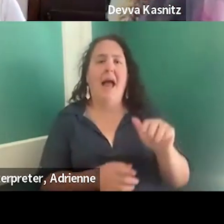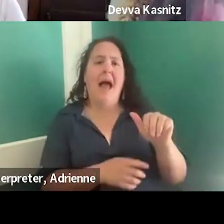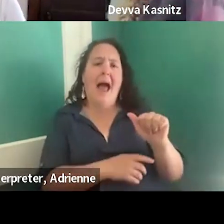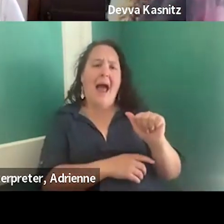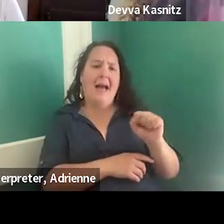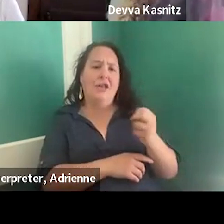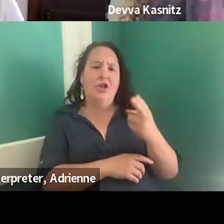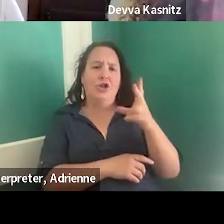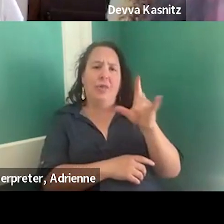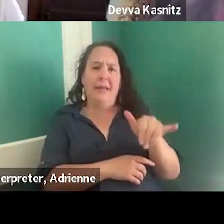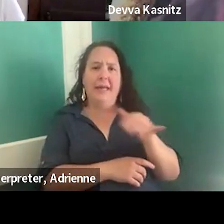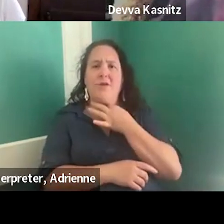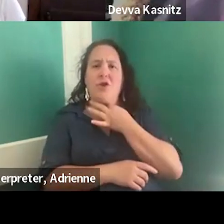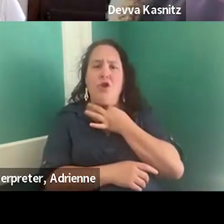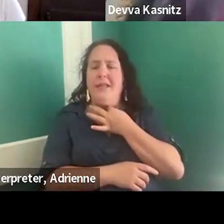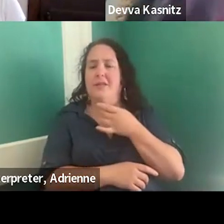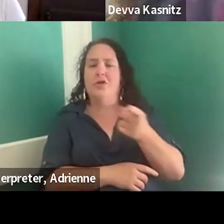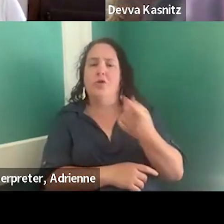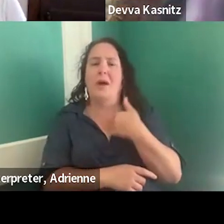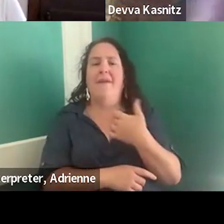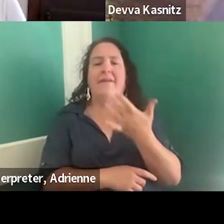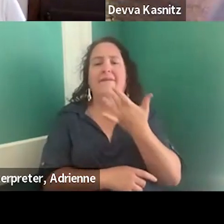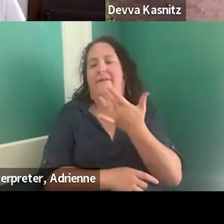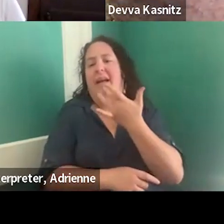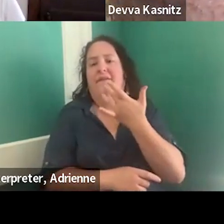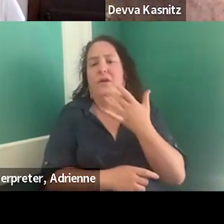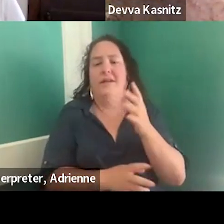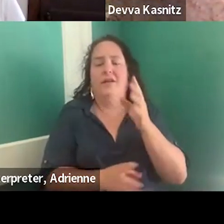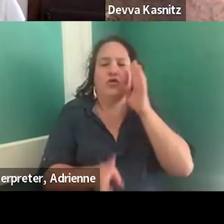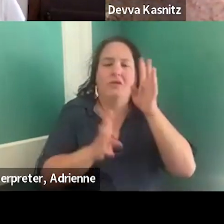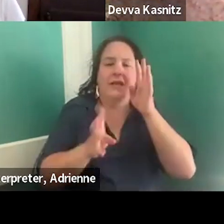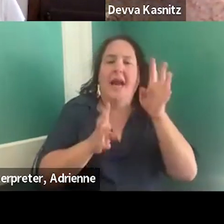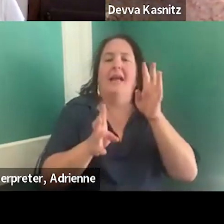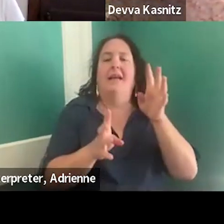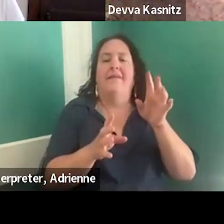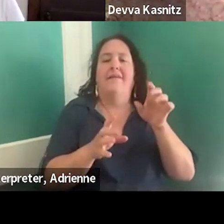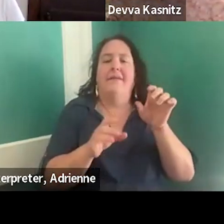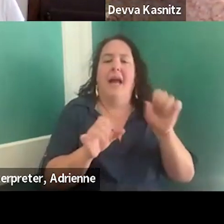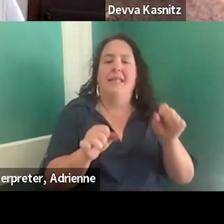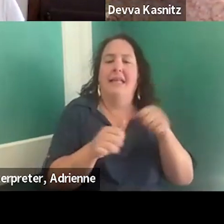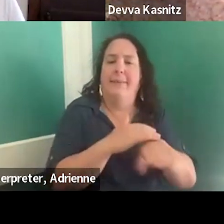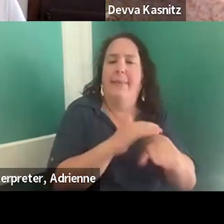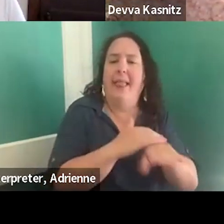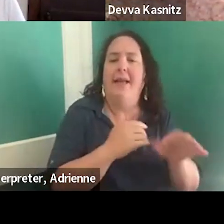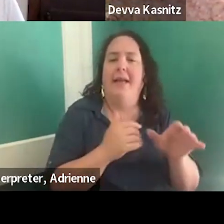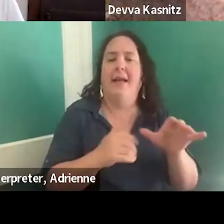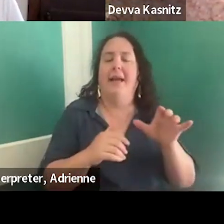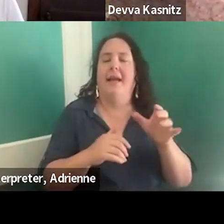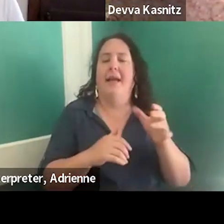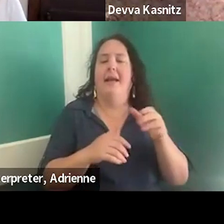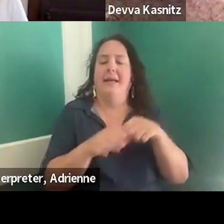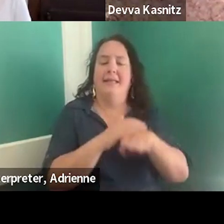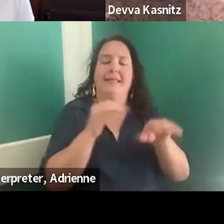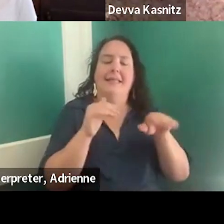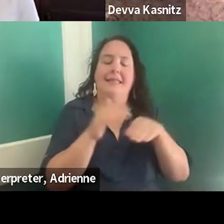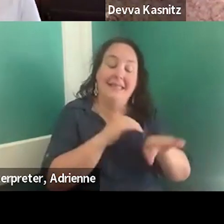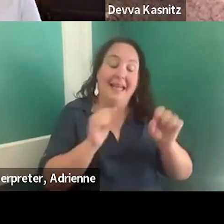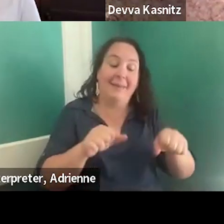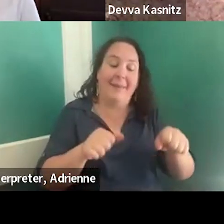Do you have a favorite creative accessibility hack? And why do you love sharing that story?